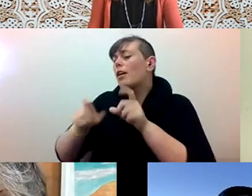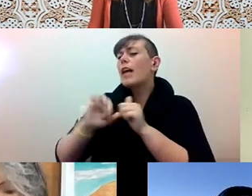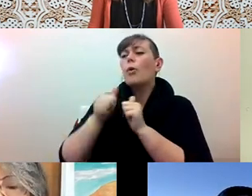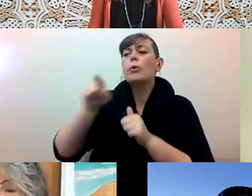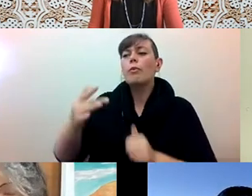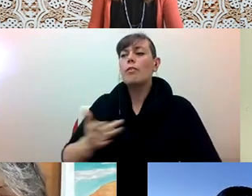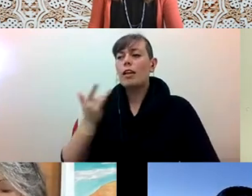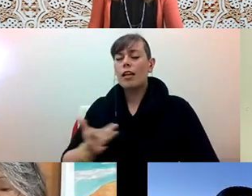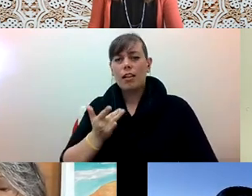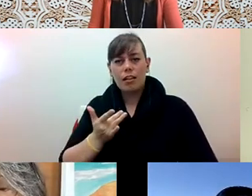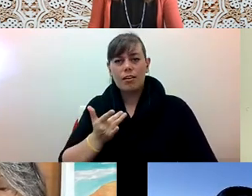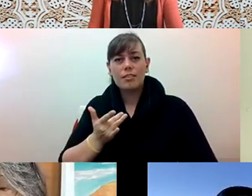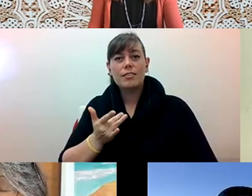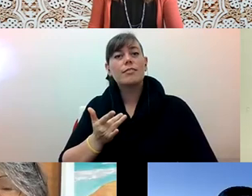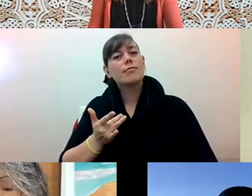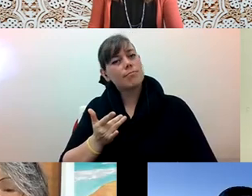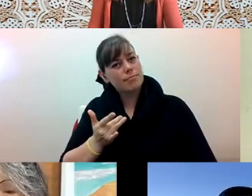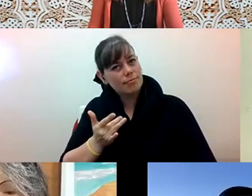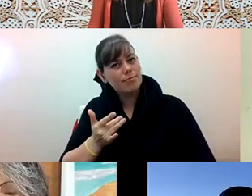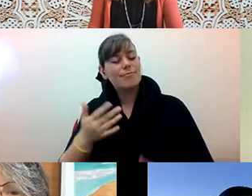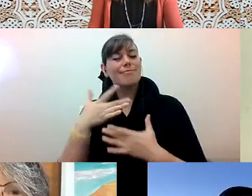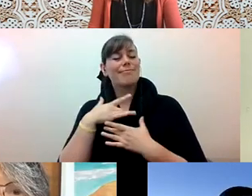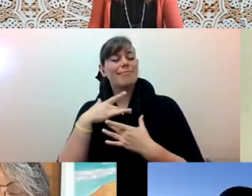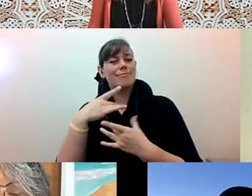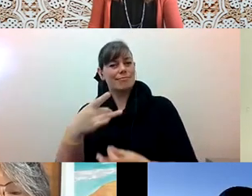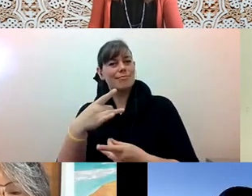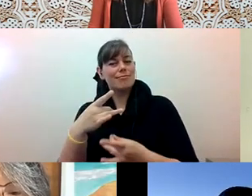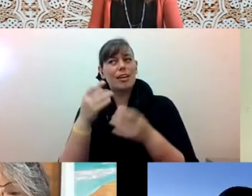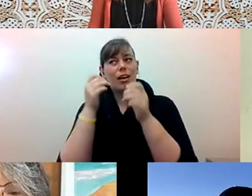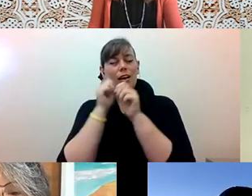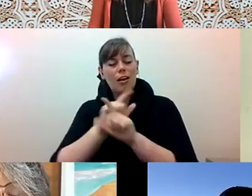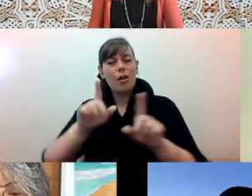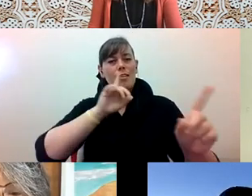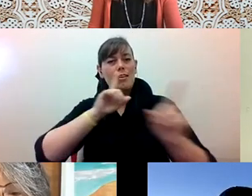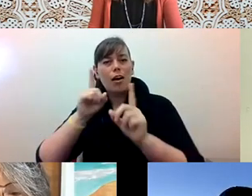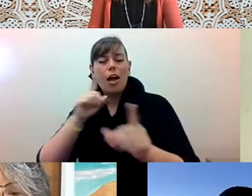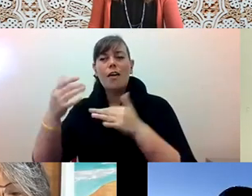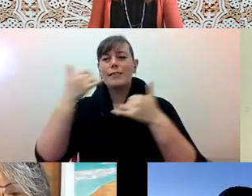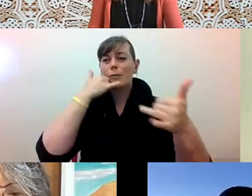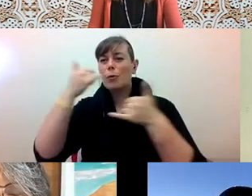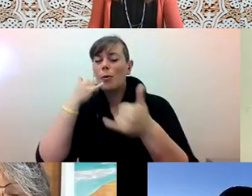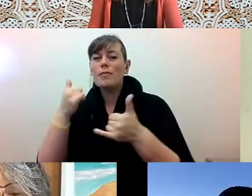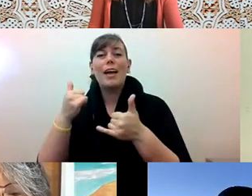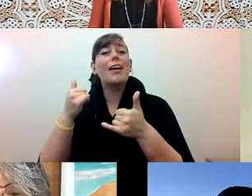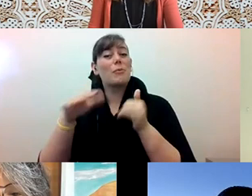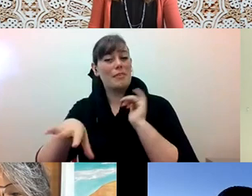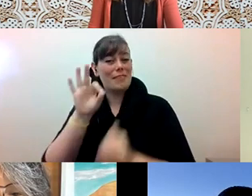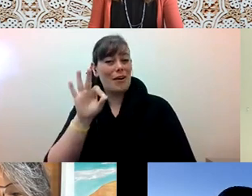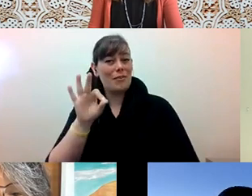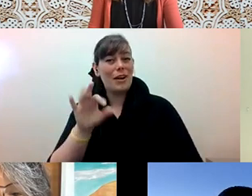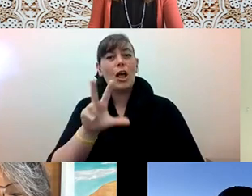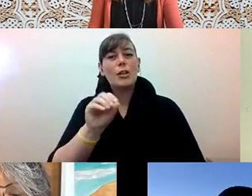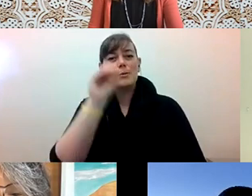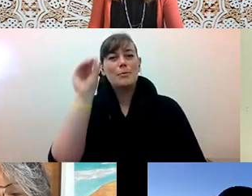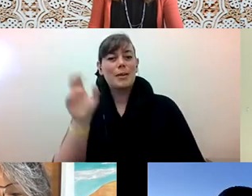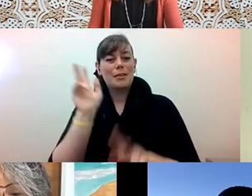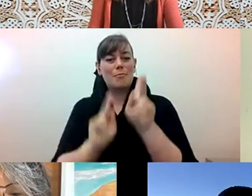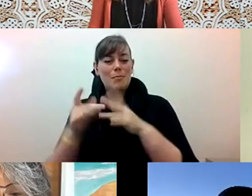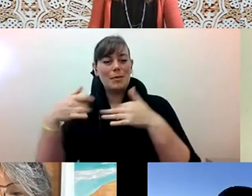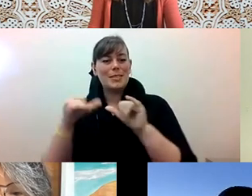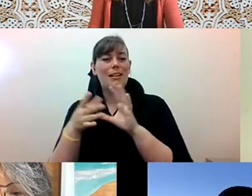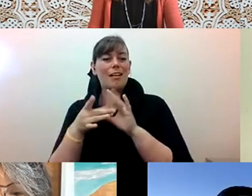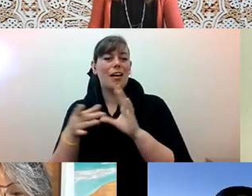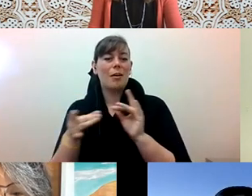Alex Tom he/him: And so, interestingly, from all these conversations 30% of the people were still saying things like why no cops are not the answer.